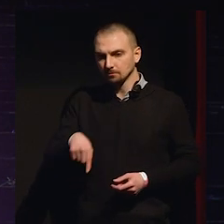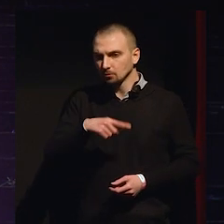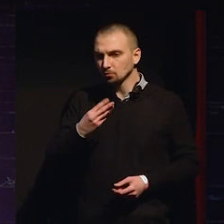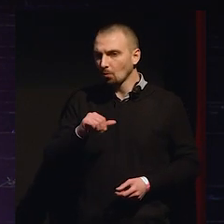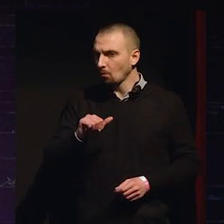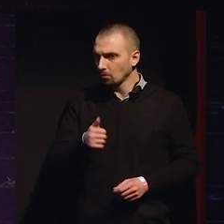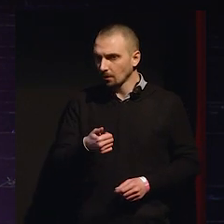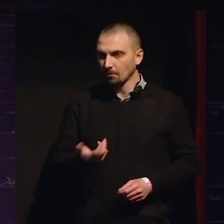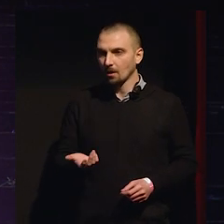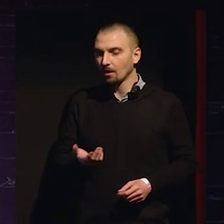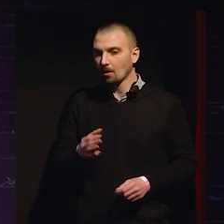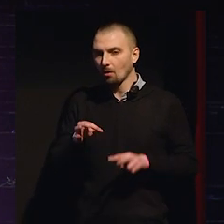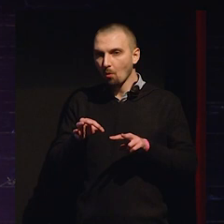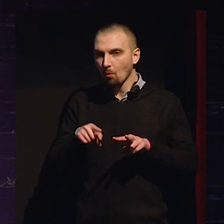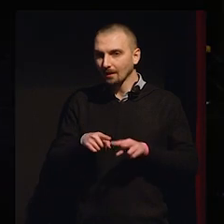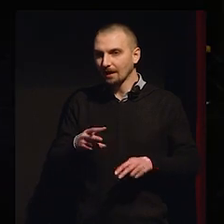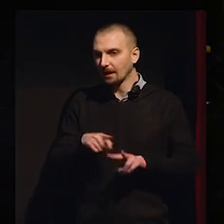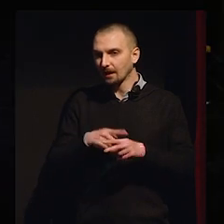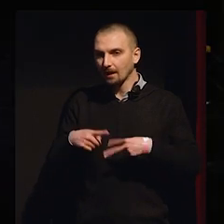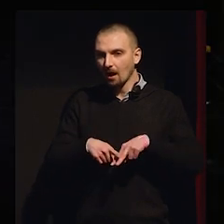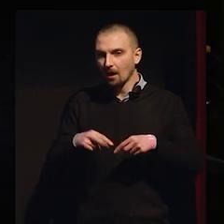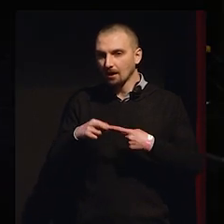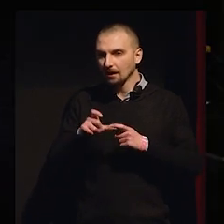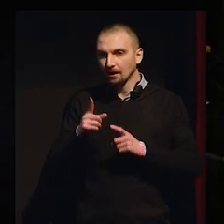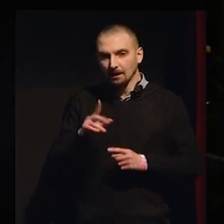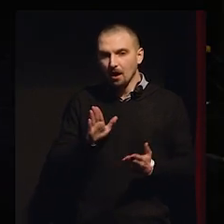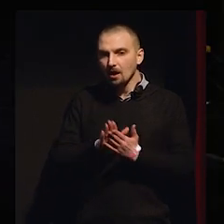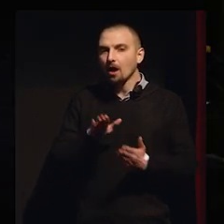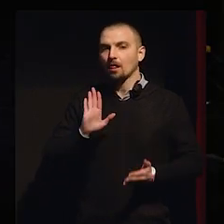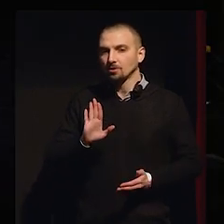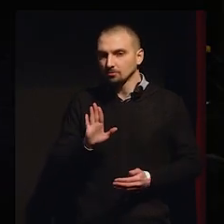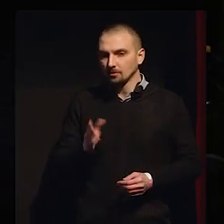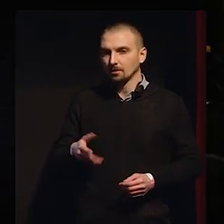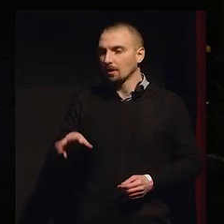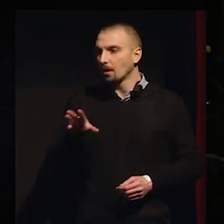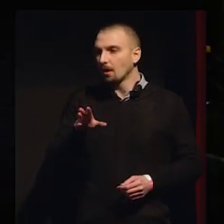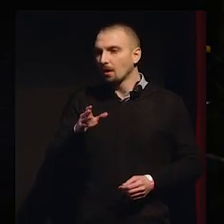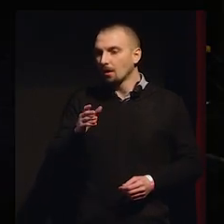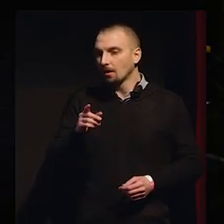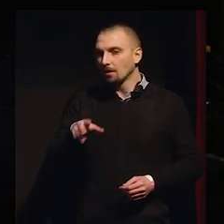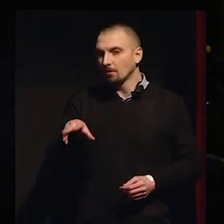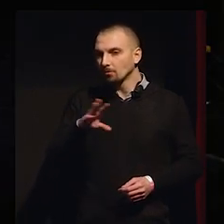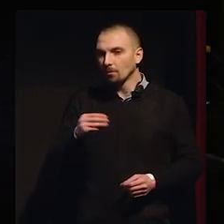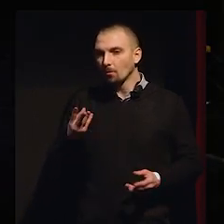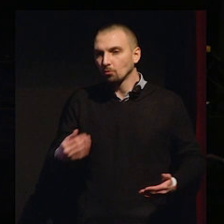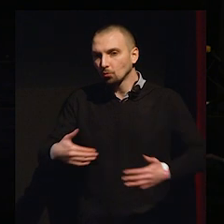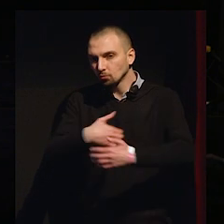Do not act with prejudice. Prejudice is to keep the one that is different than you at a distance. We need to embrace more.